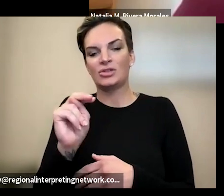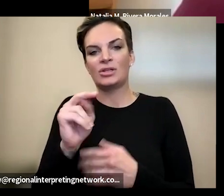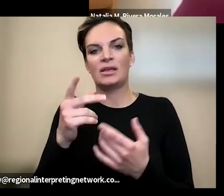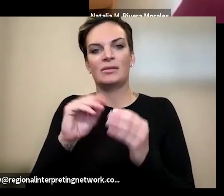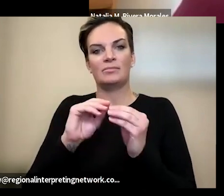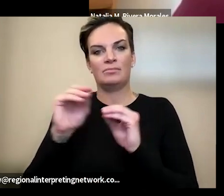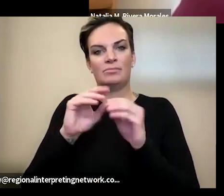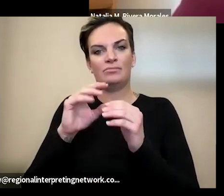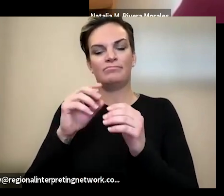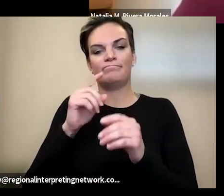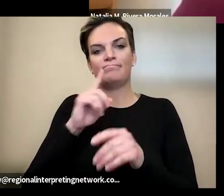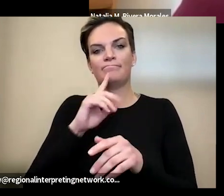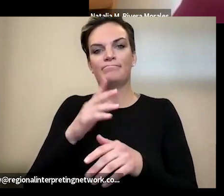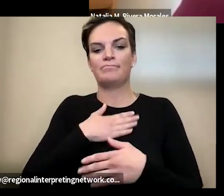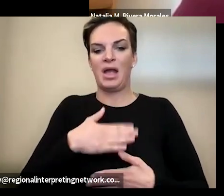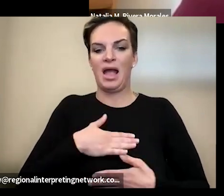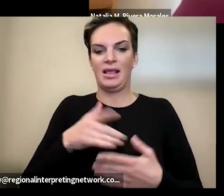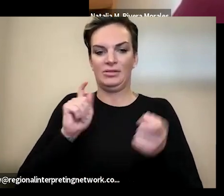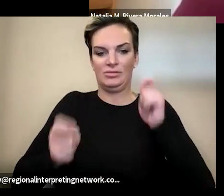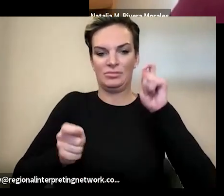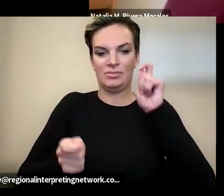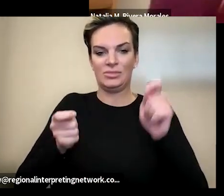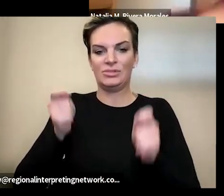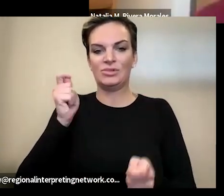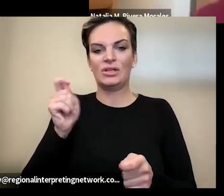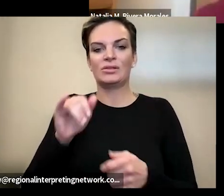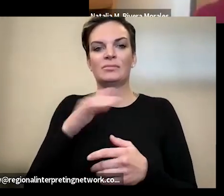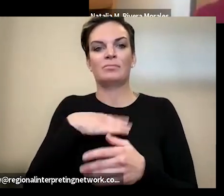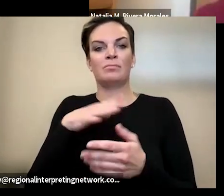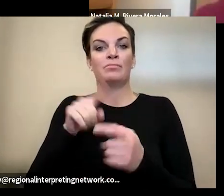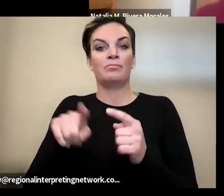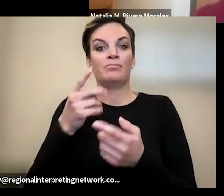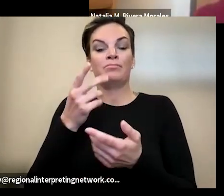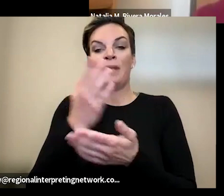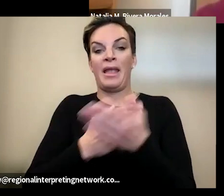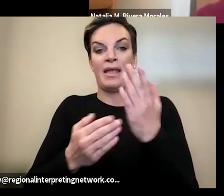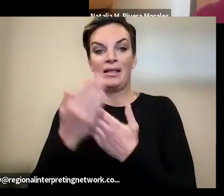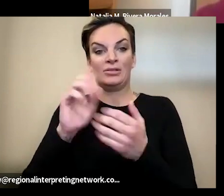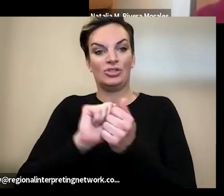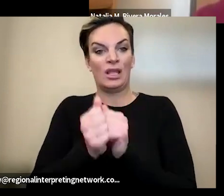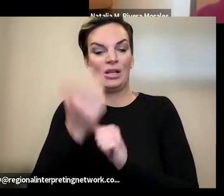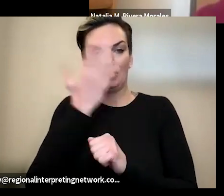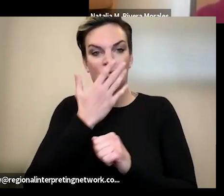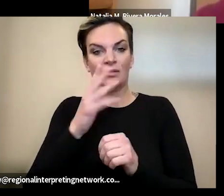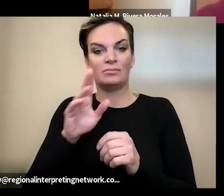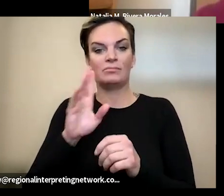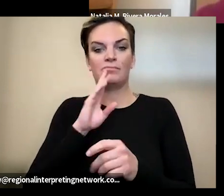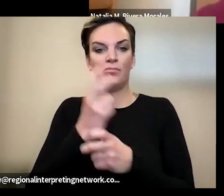that word, but changes to the shape of your fingers, bone damage, all of that. The kind of arthritis I